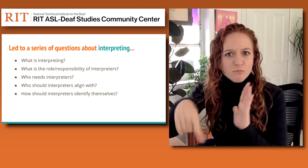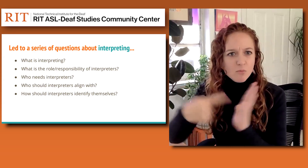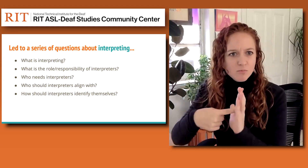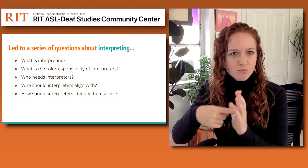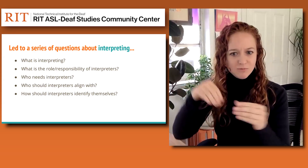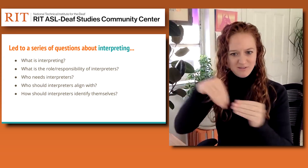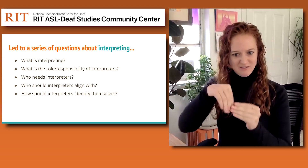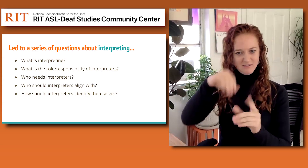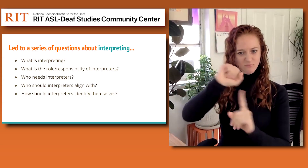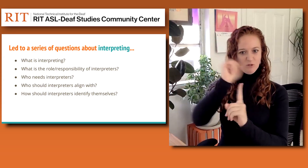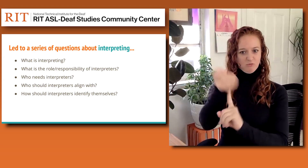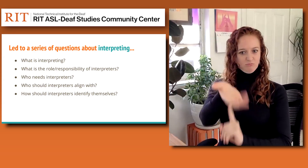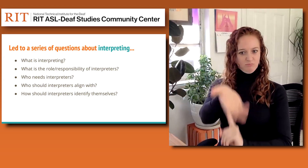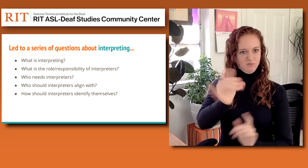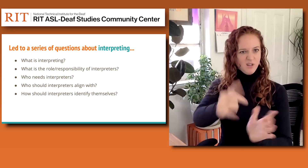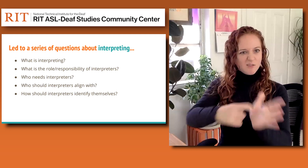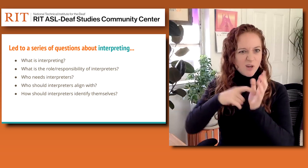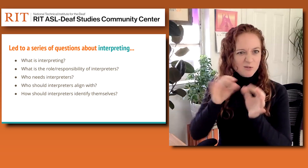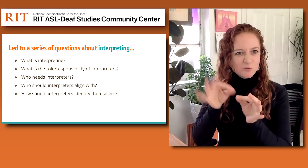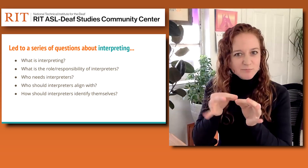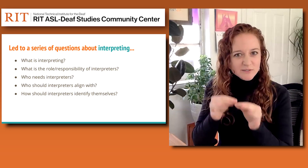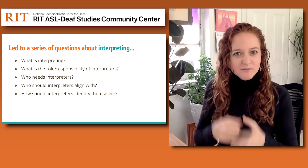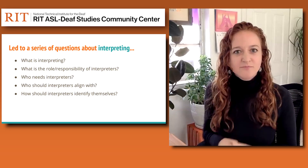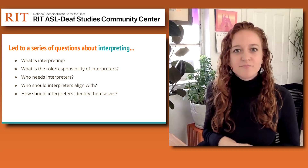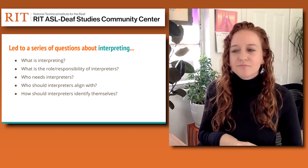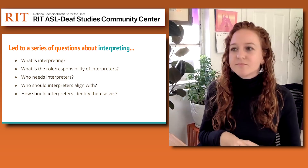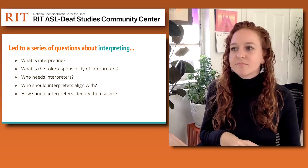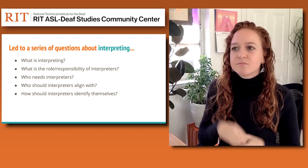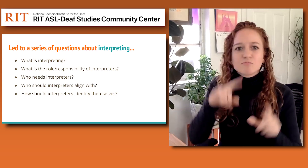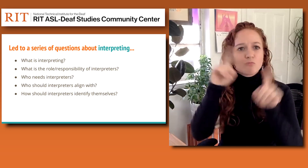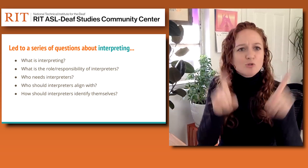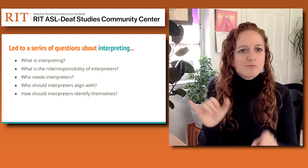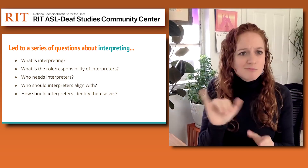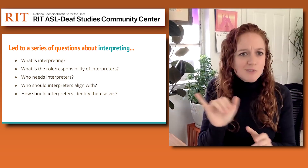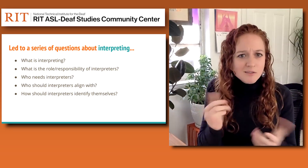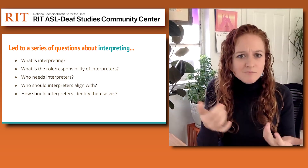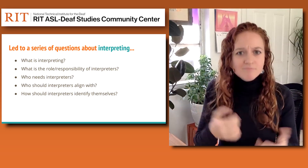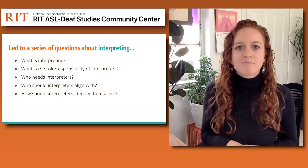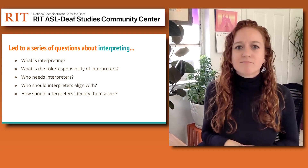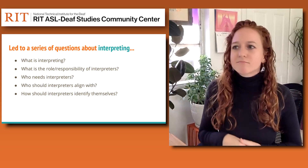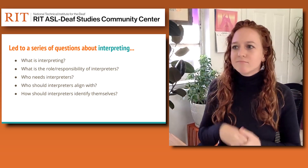my role, the interpreter's role, and what is demanded in each situation